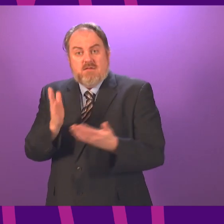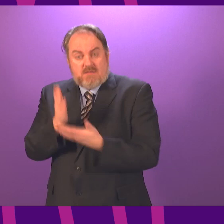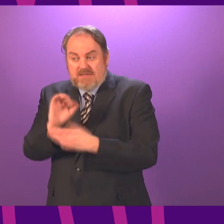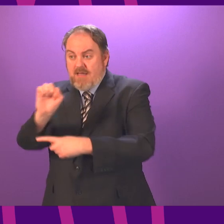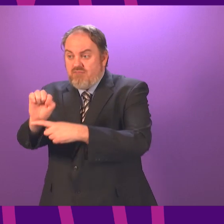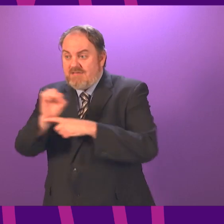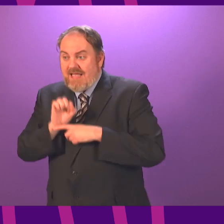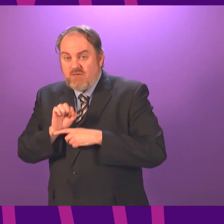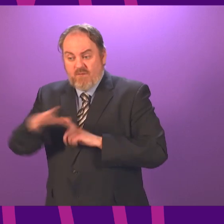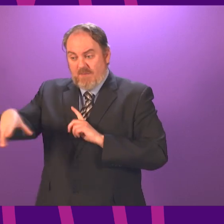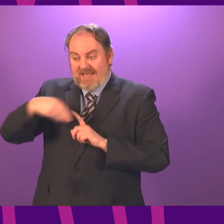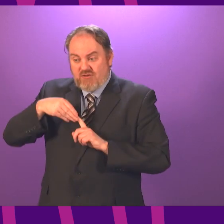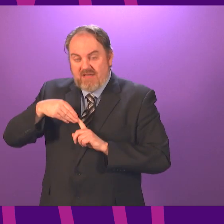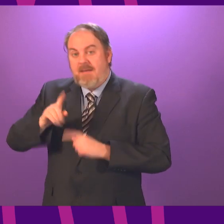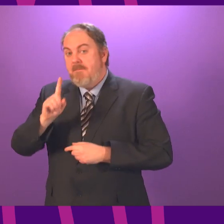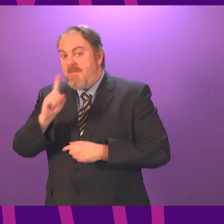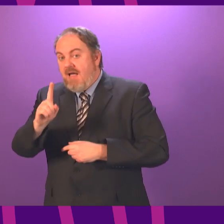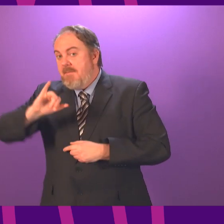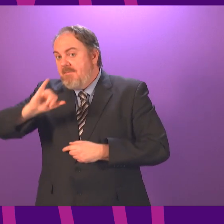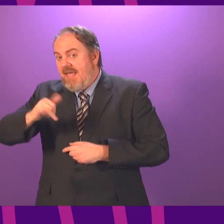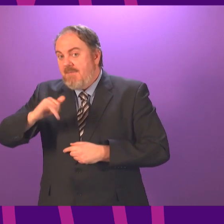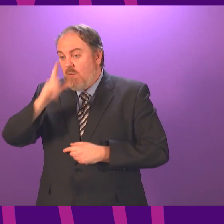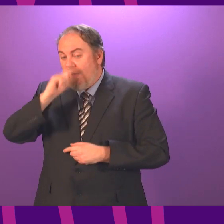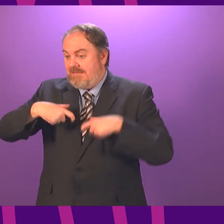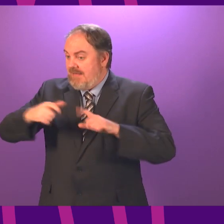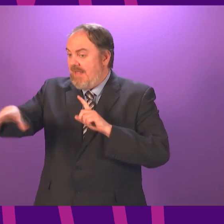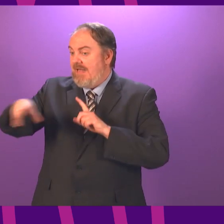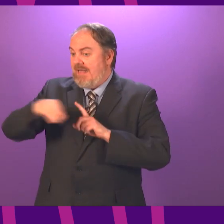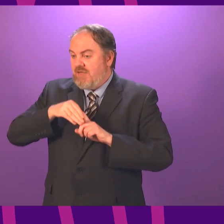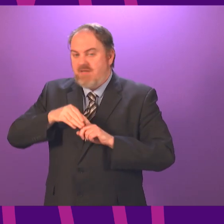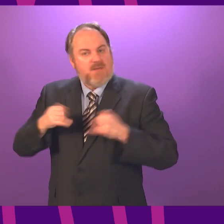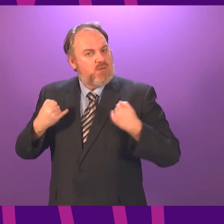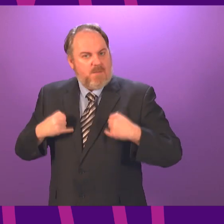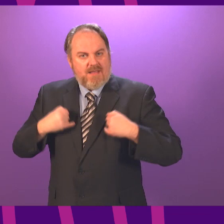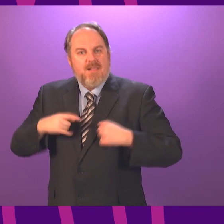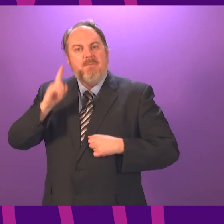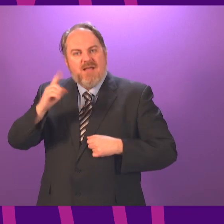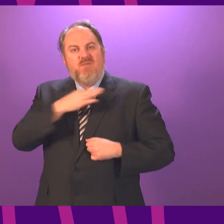and then we need to think about the ethical issues. What would be reasonable to say could